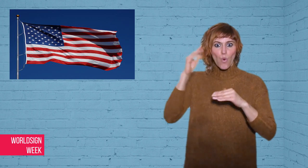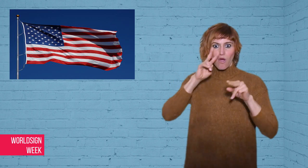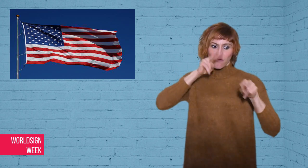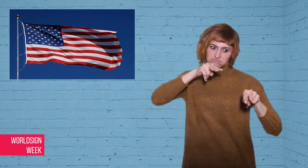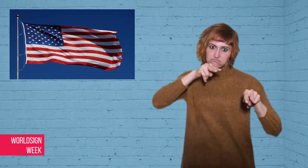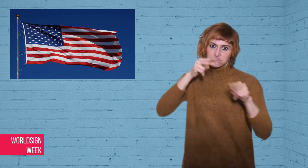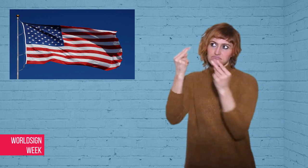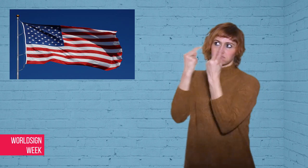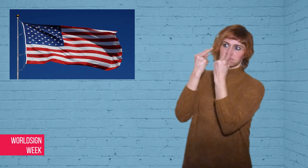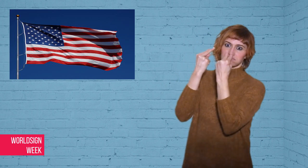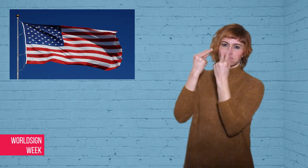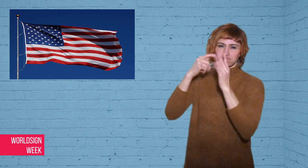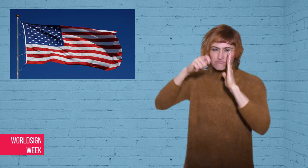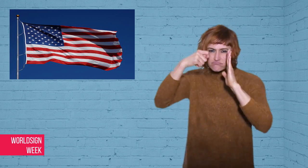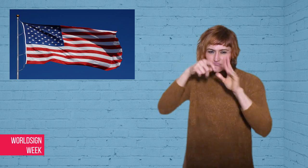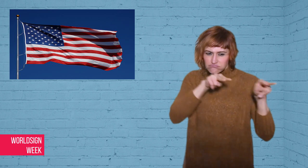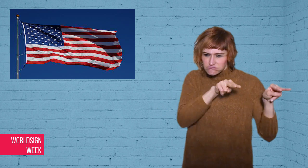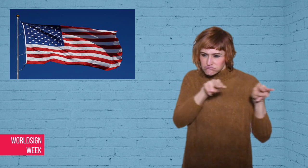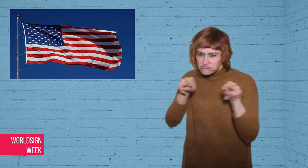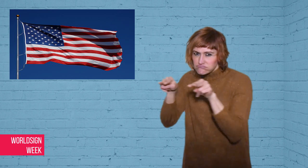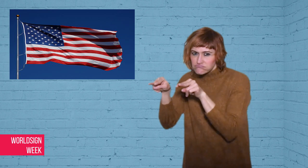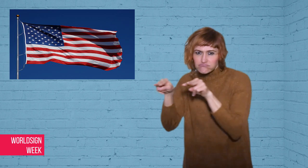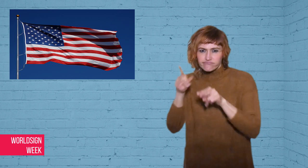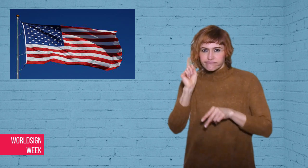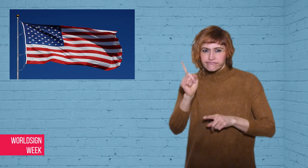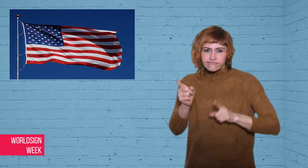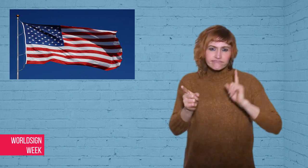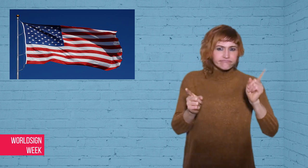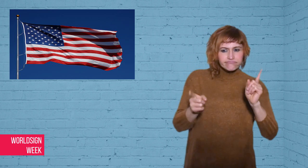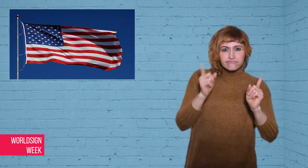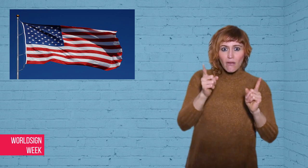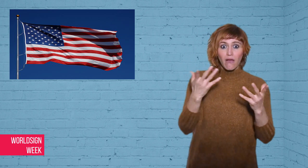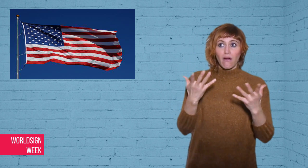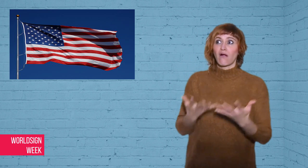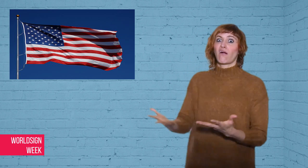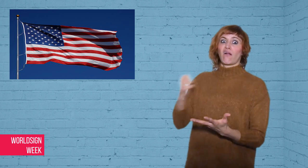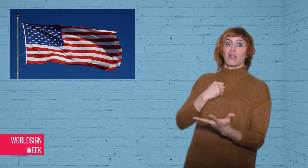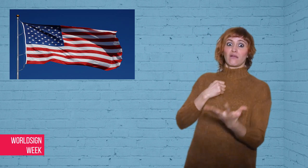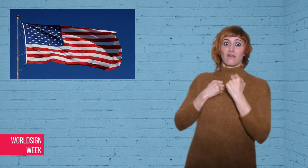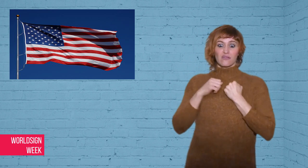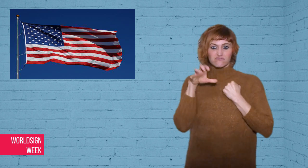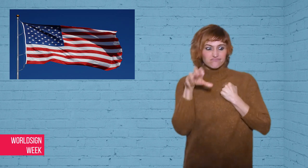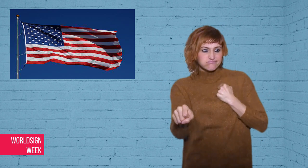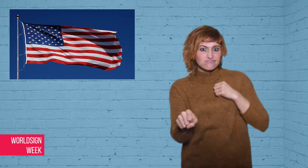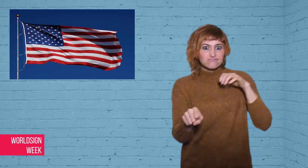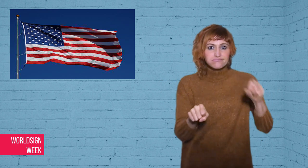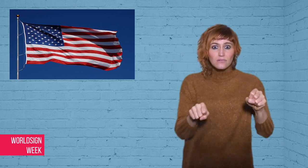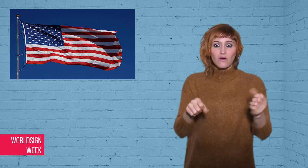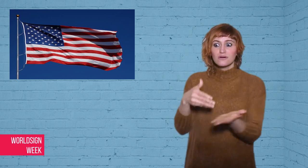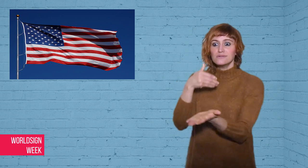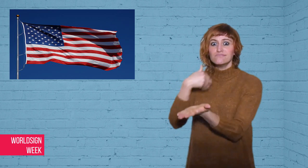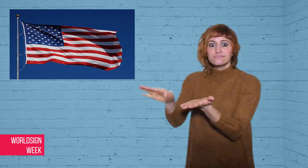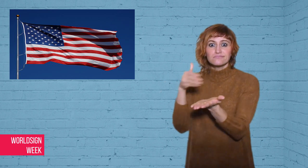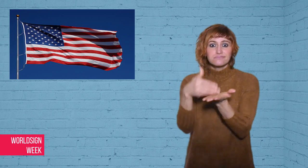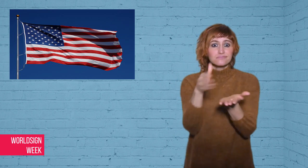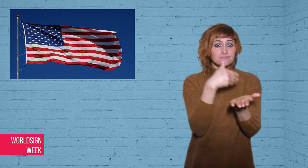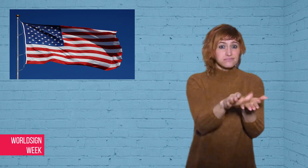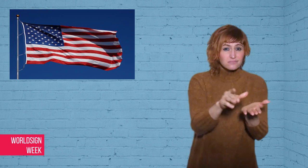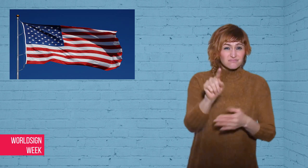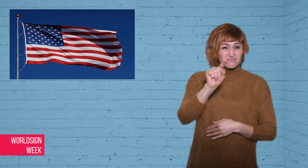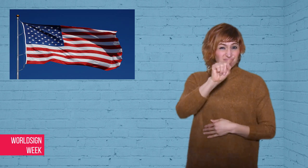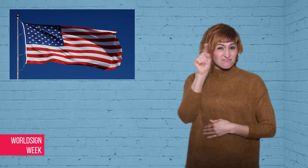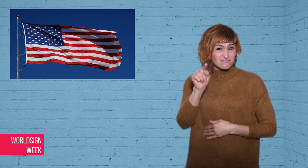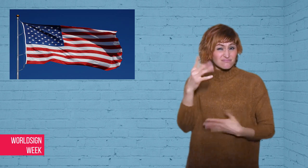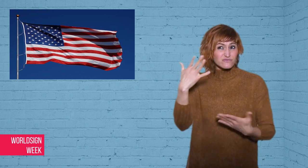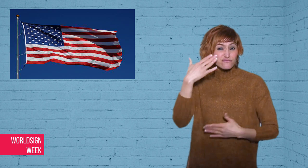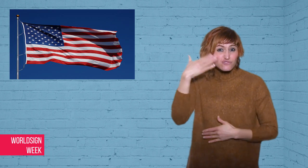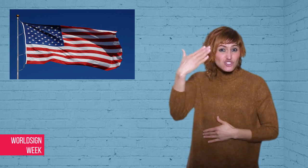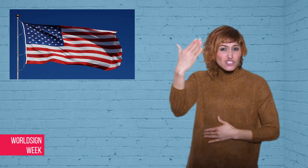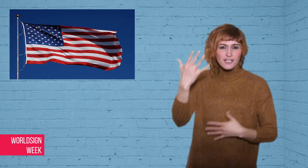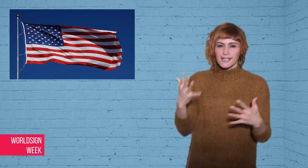No matter how much people don’t like it,